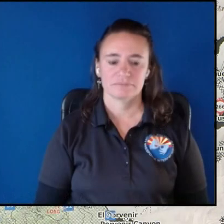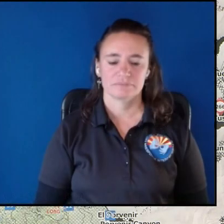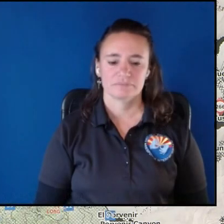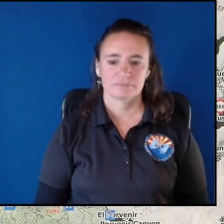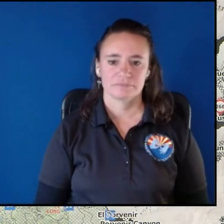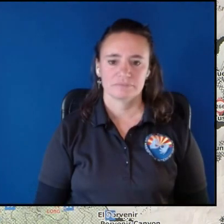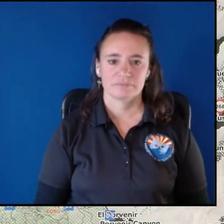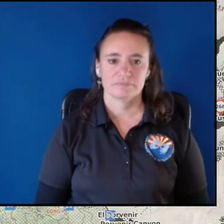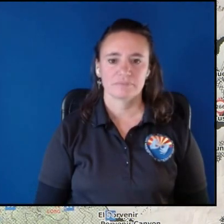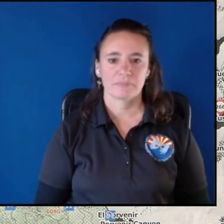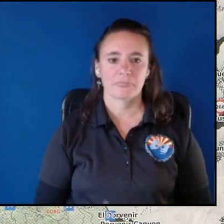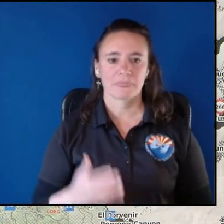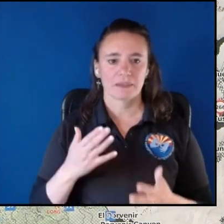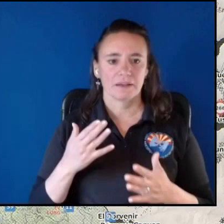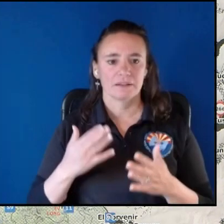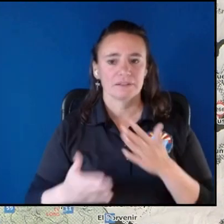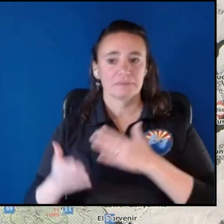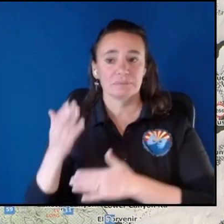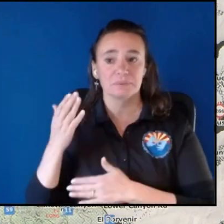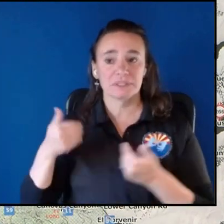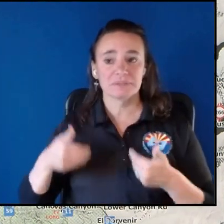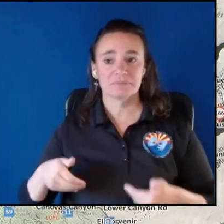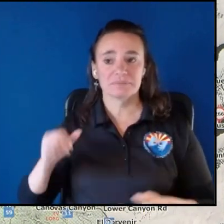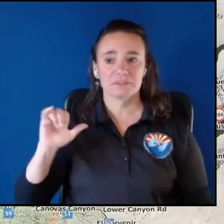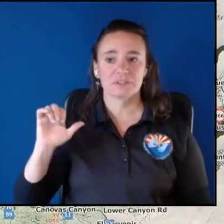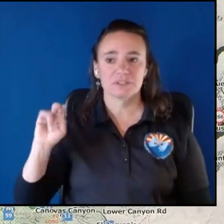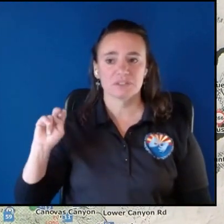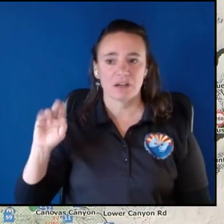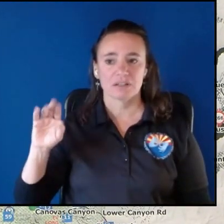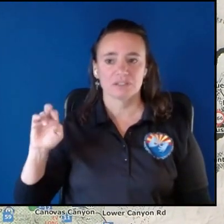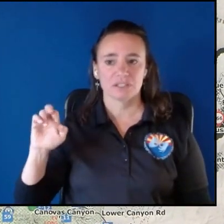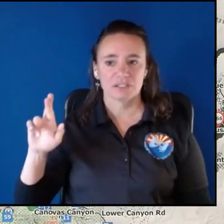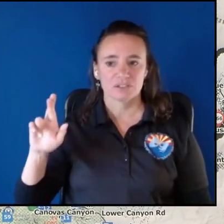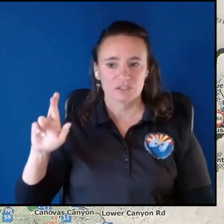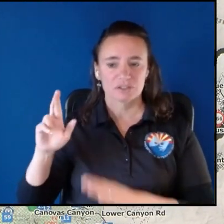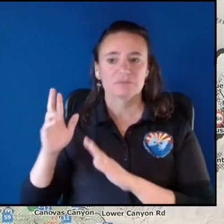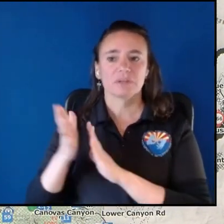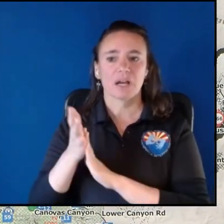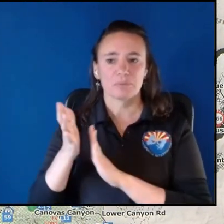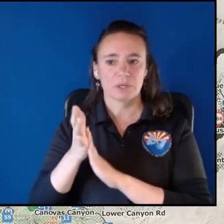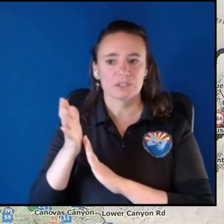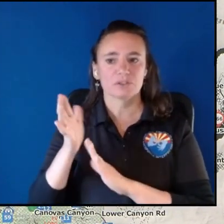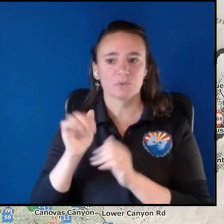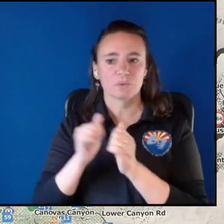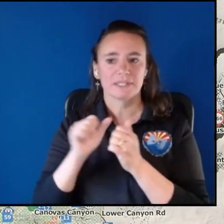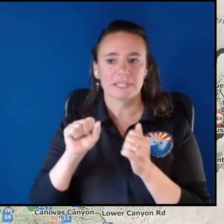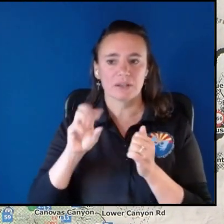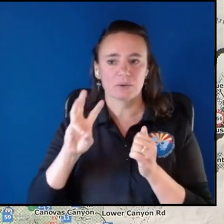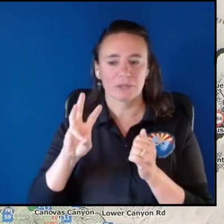Good morning, everybody. John Chester, operations working with Southwest Incident Management Team 2.